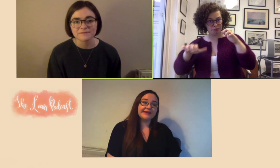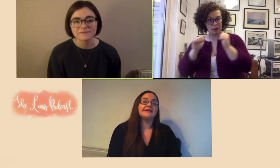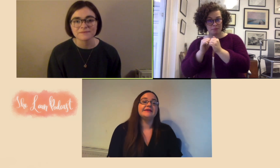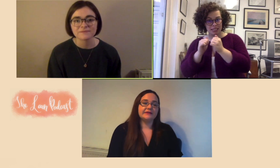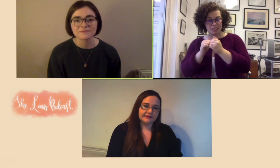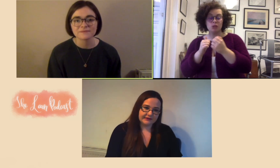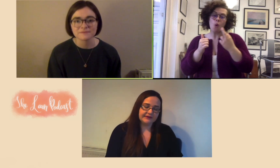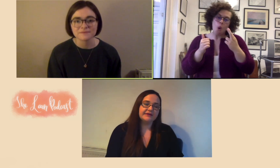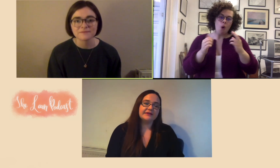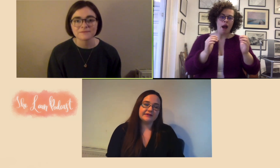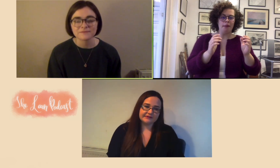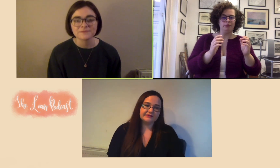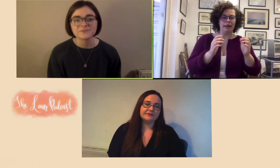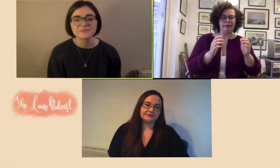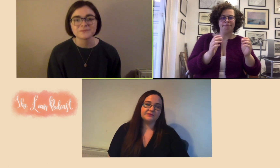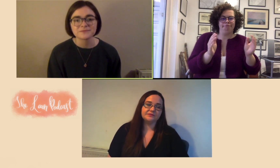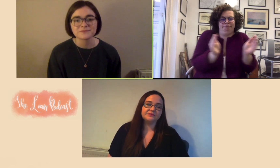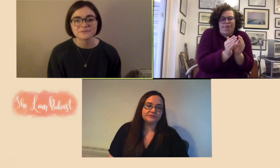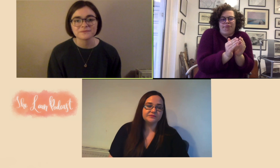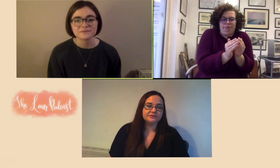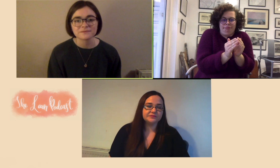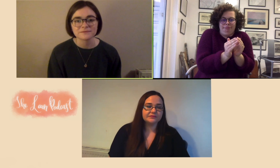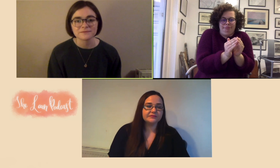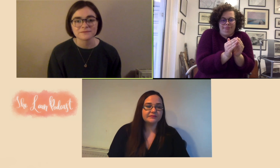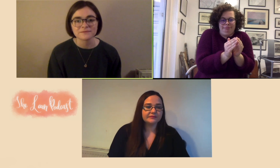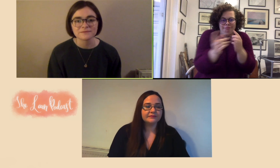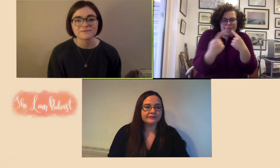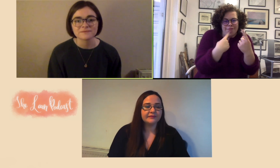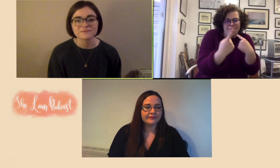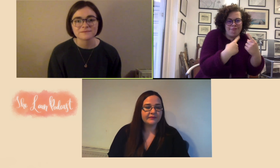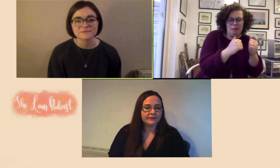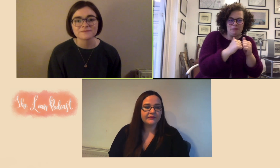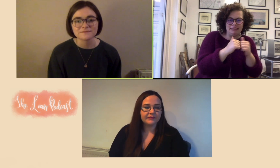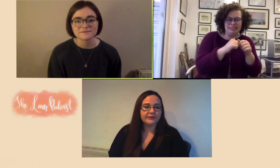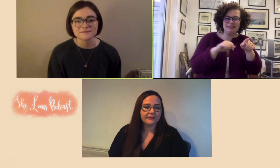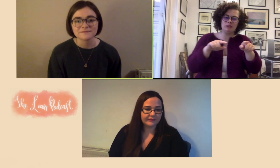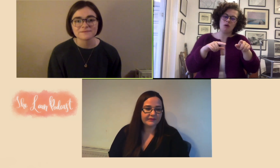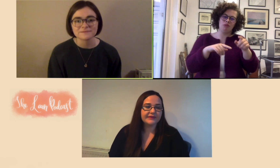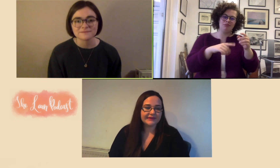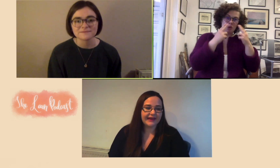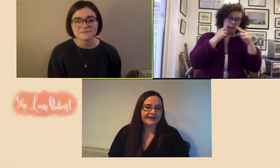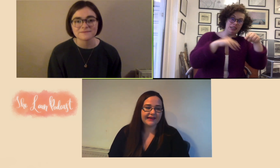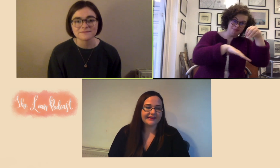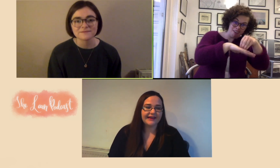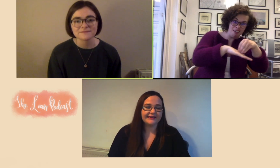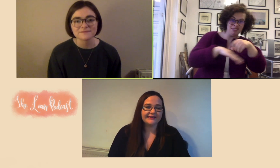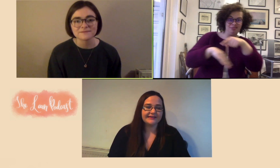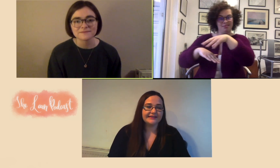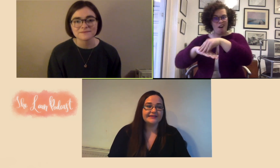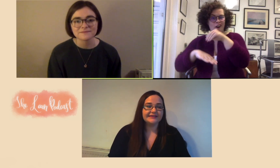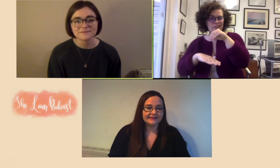Normally, it would be all cameras off in my experience, or all on. It would never be to do with hearing status,